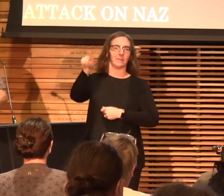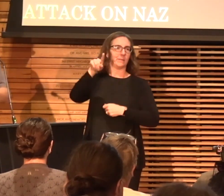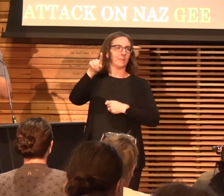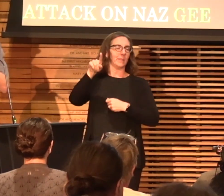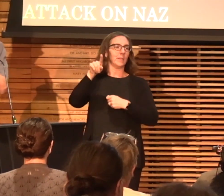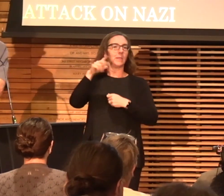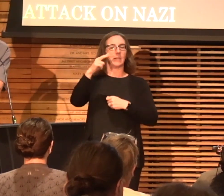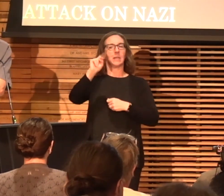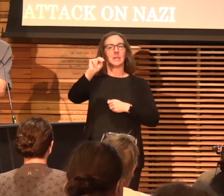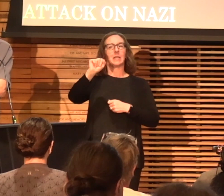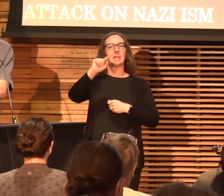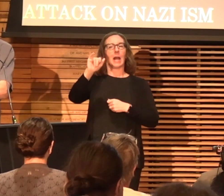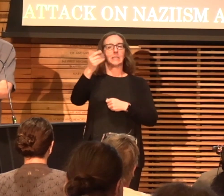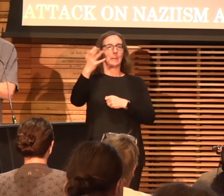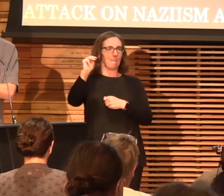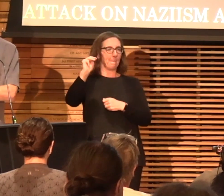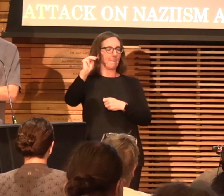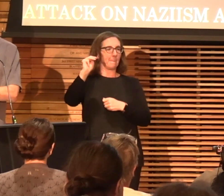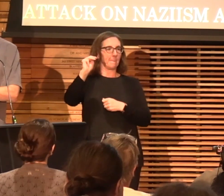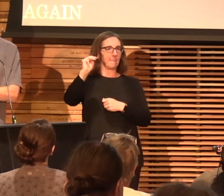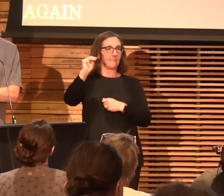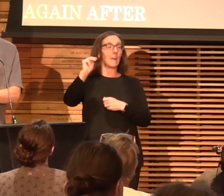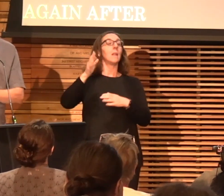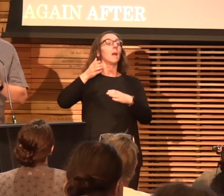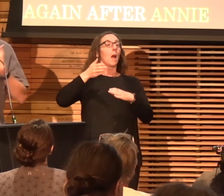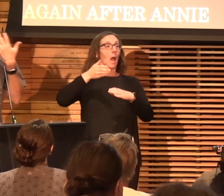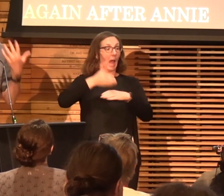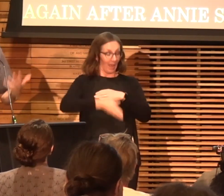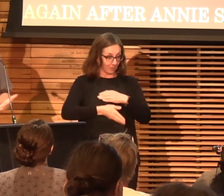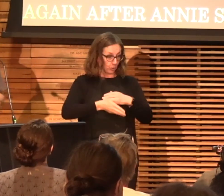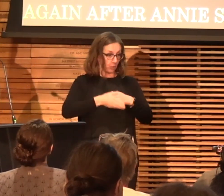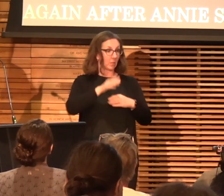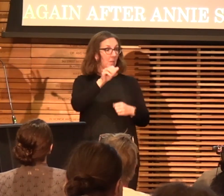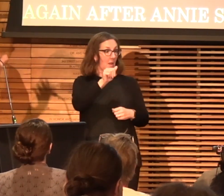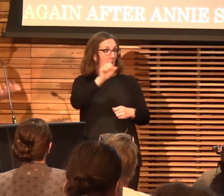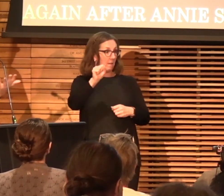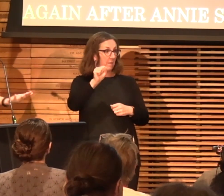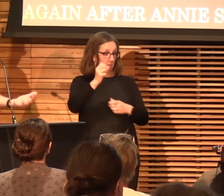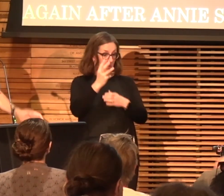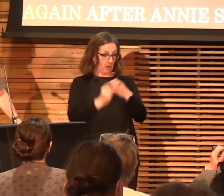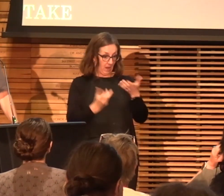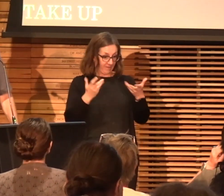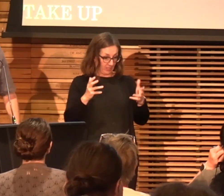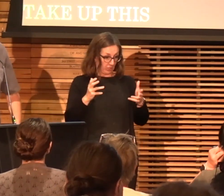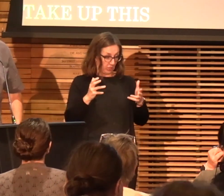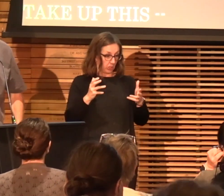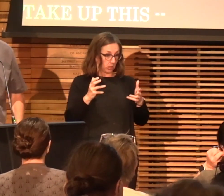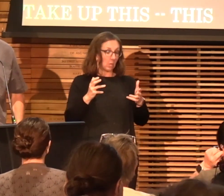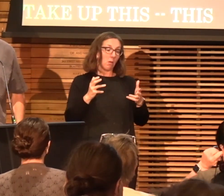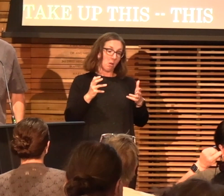And then once again, after Annie Sullivan dies, she seems to take up this anti-fascist,